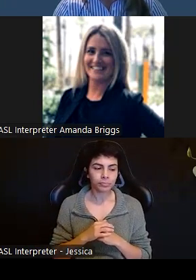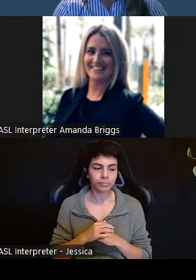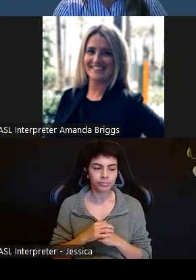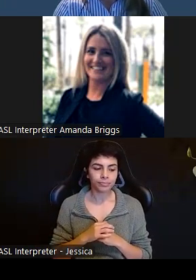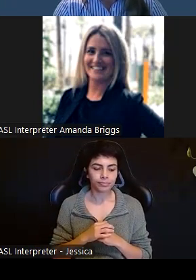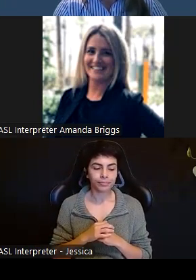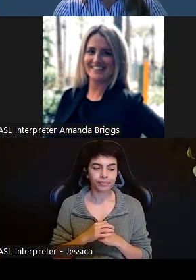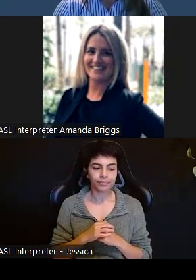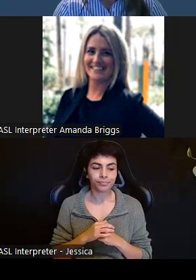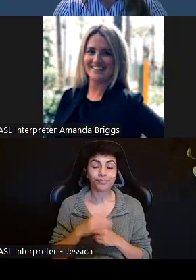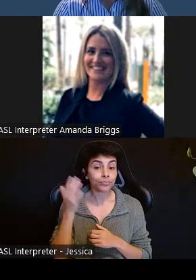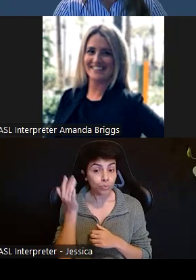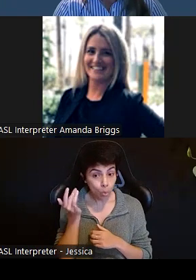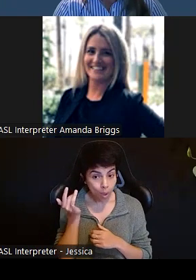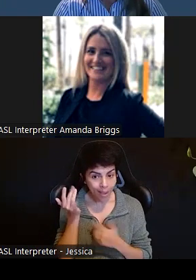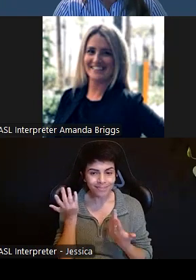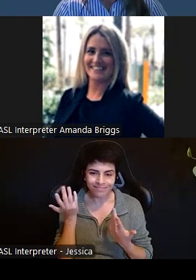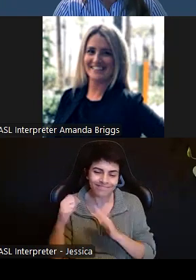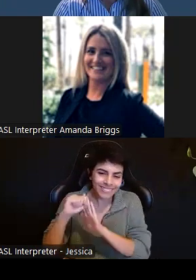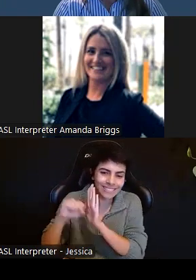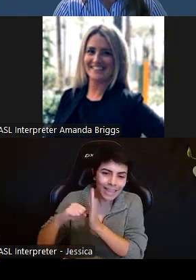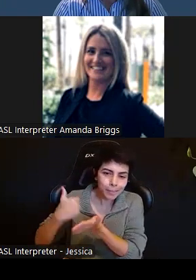This is because of the state budget.